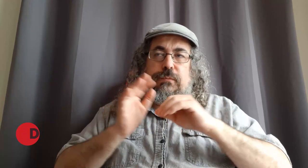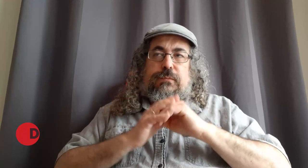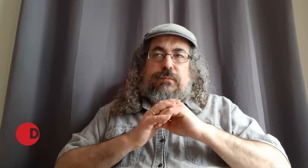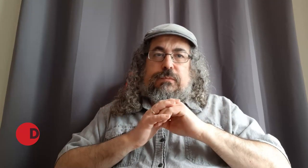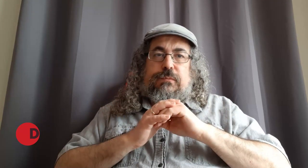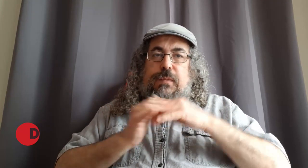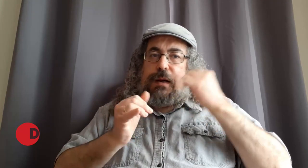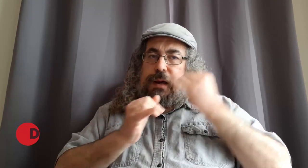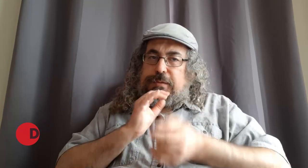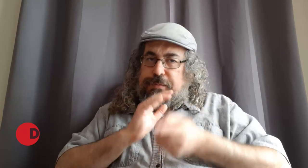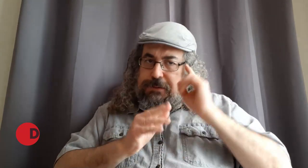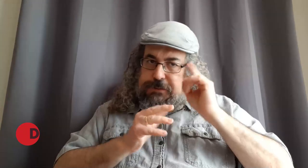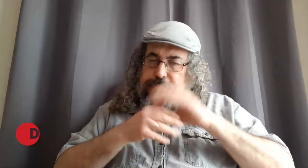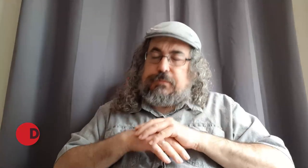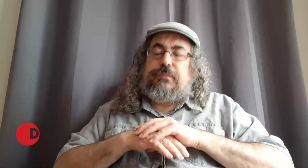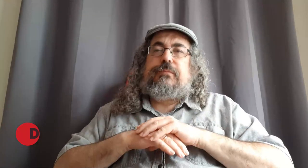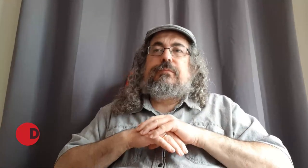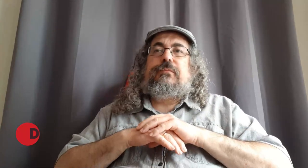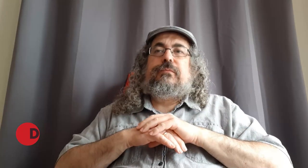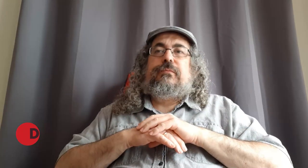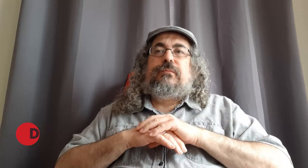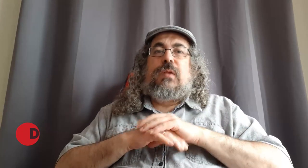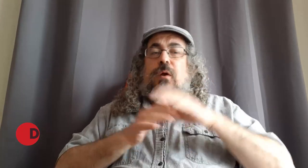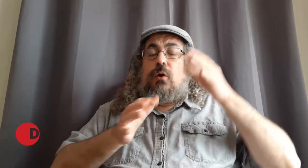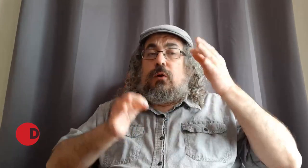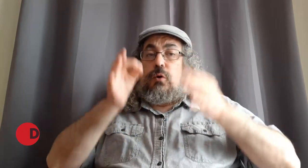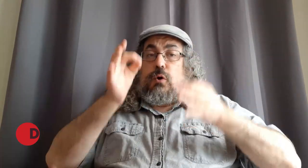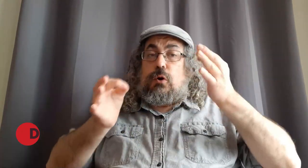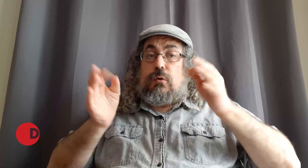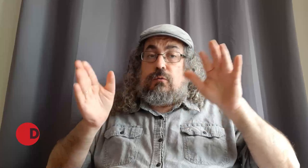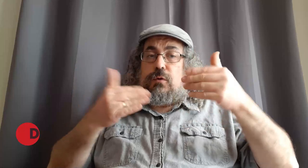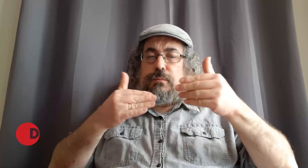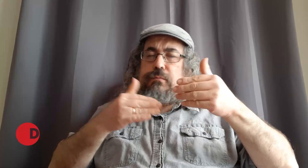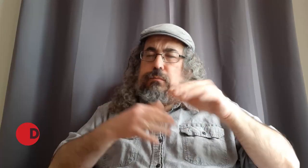It is good for short encounters,